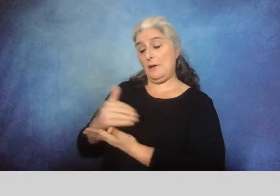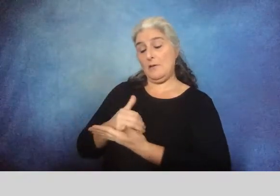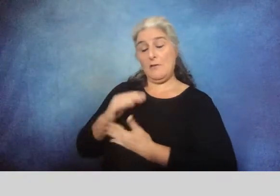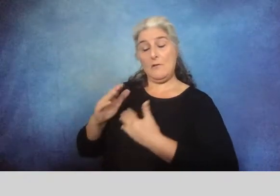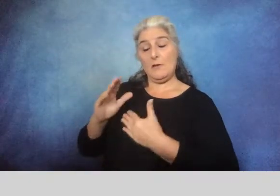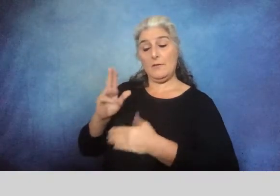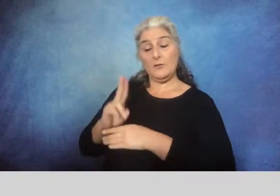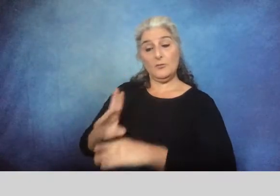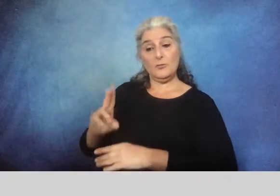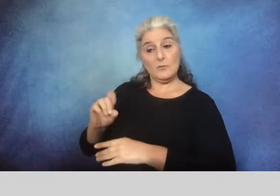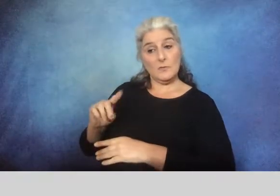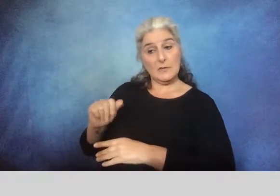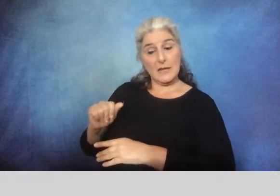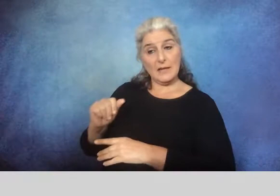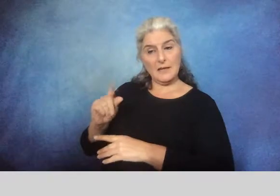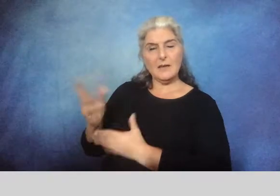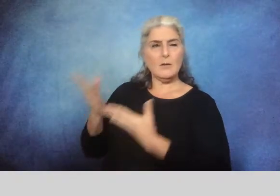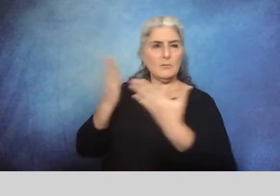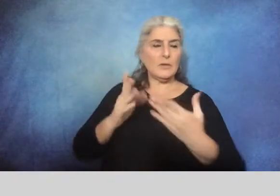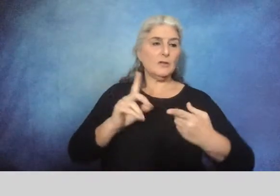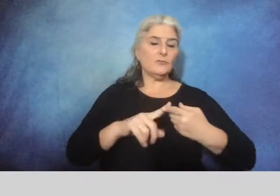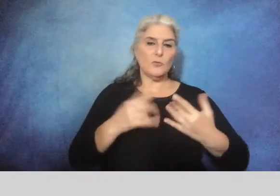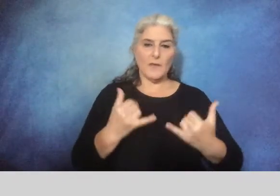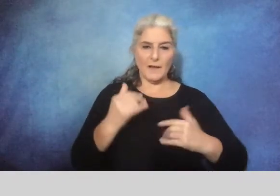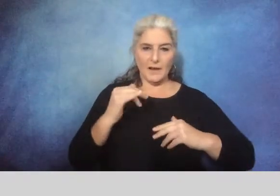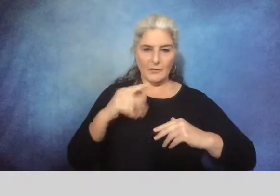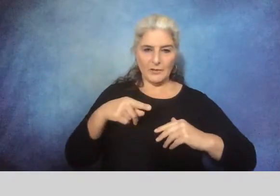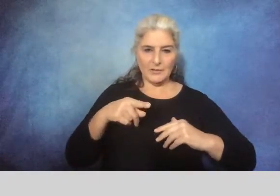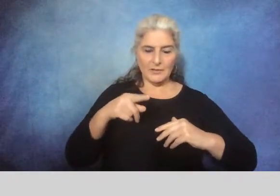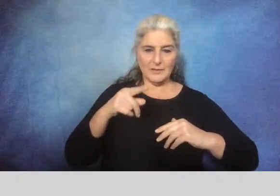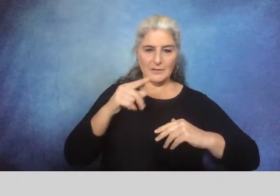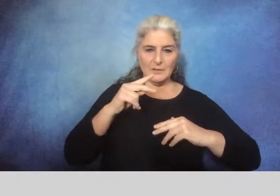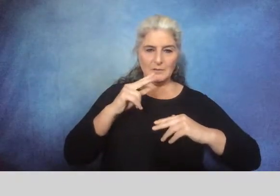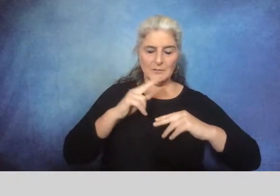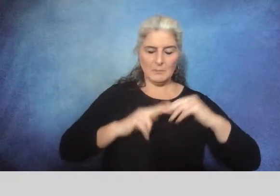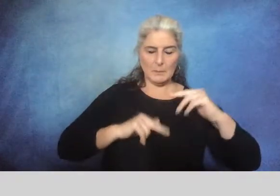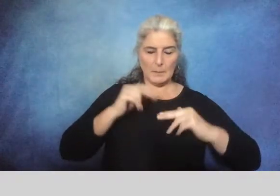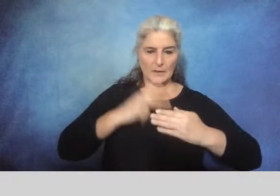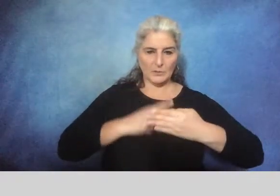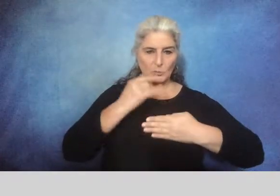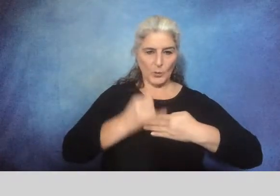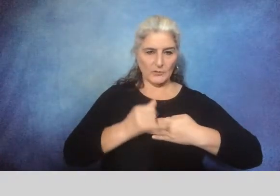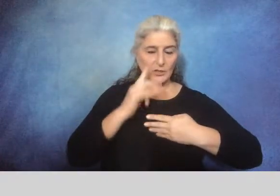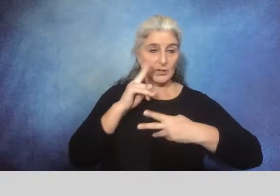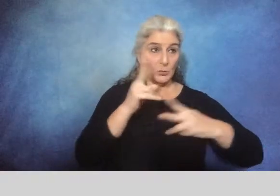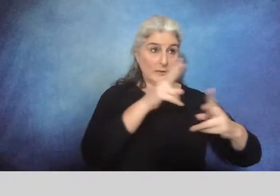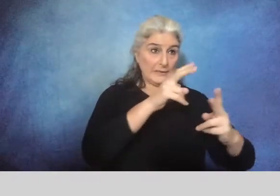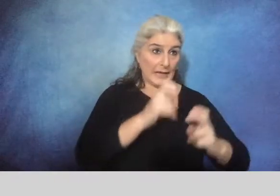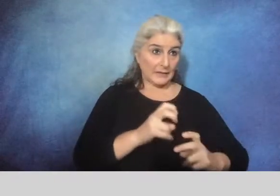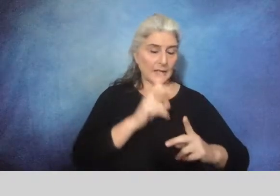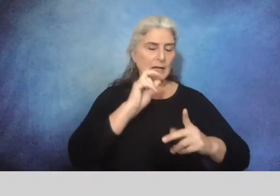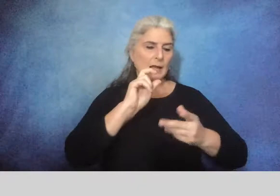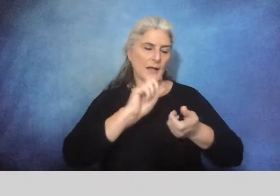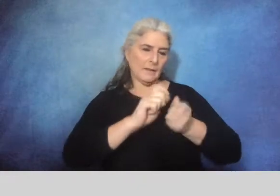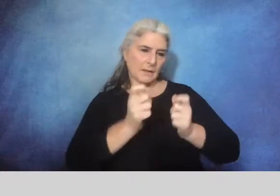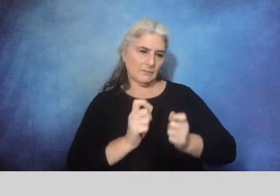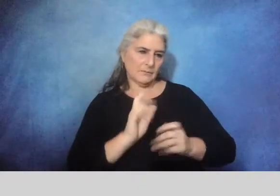to the Gutenberg Project, and imprints the result and formats the result and prints it to the terminal.